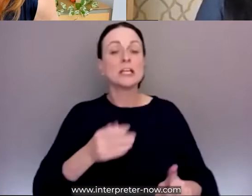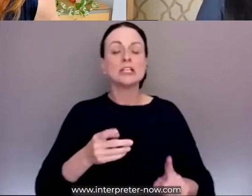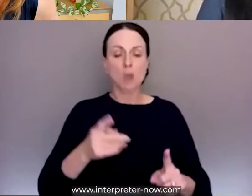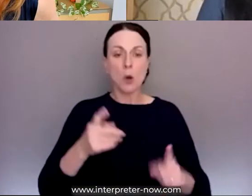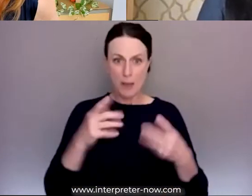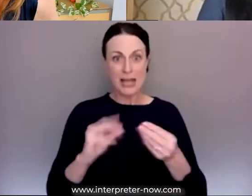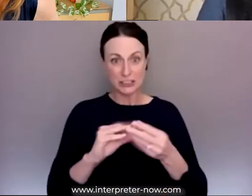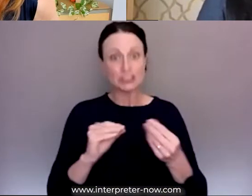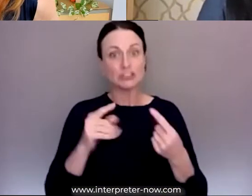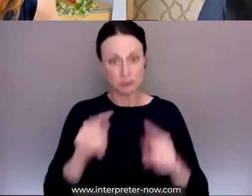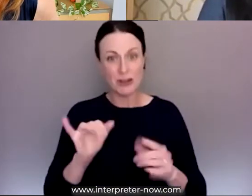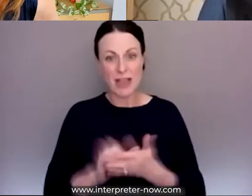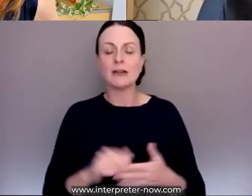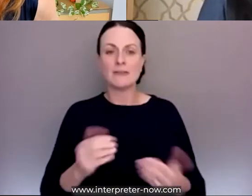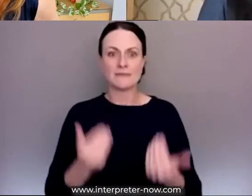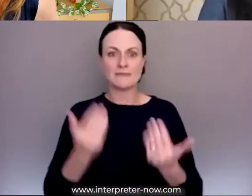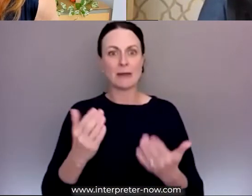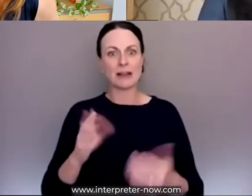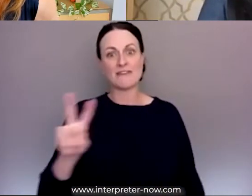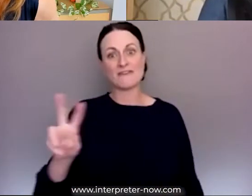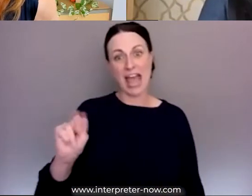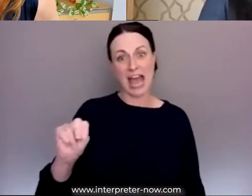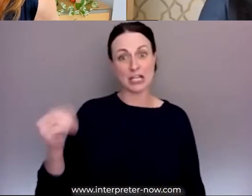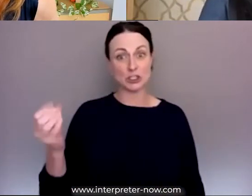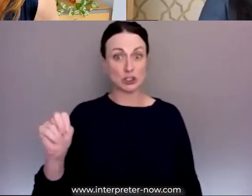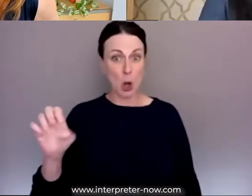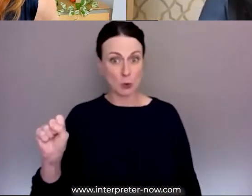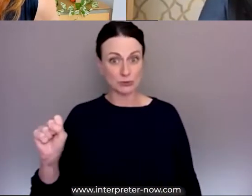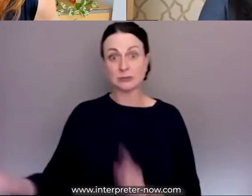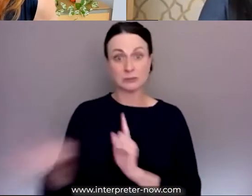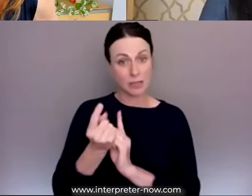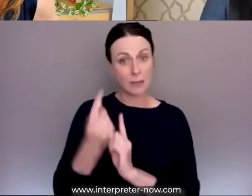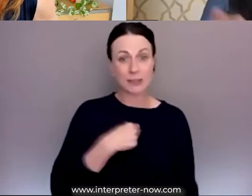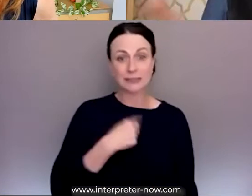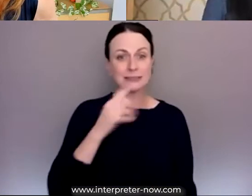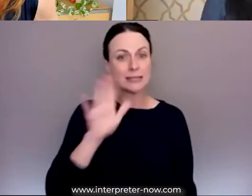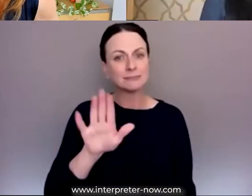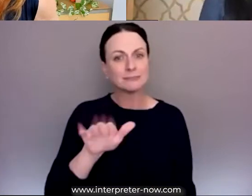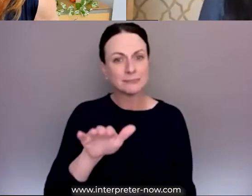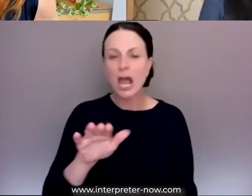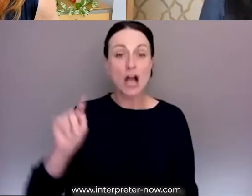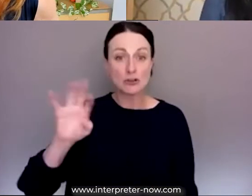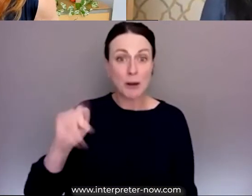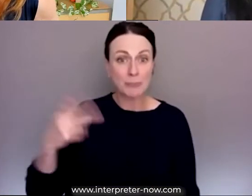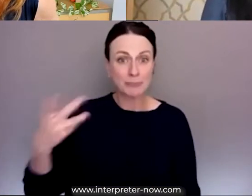It was founded by Van Jones. Van Jones came to us and he said, "All right, Trump has been elected.